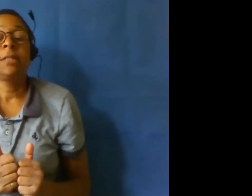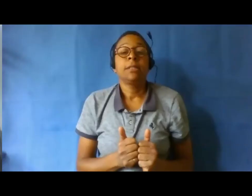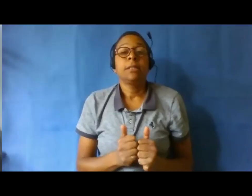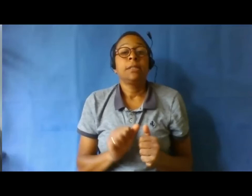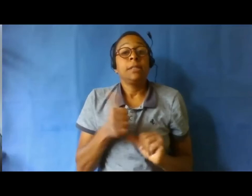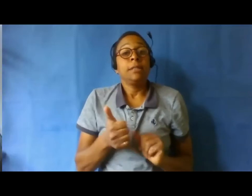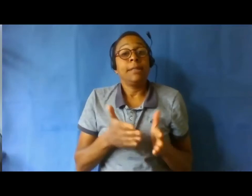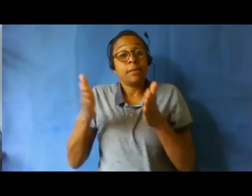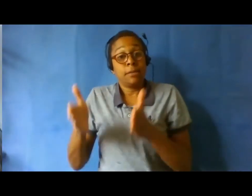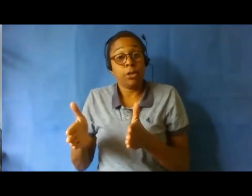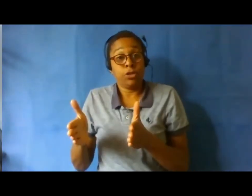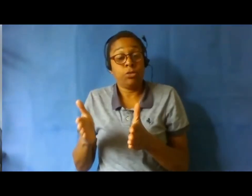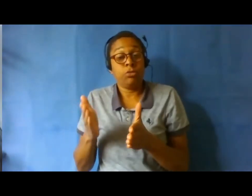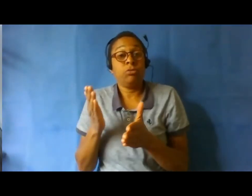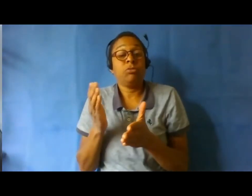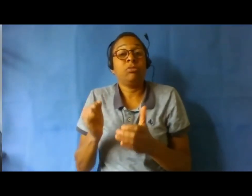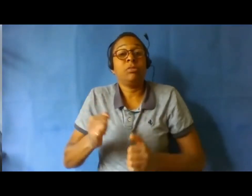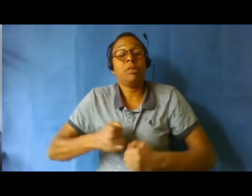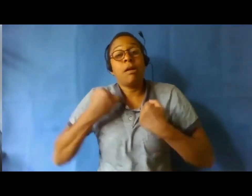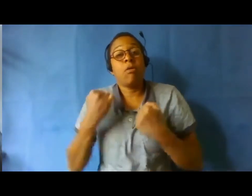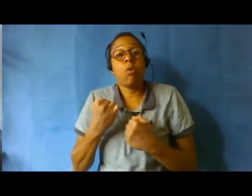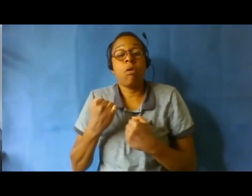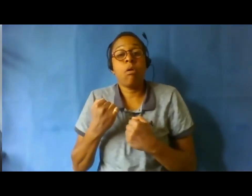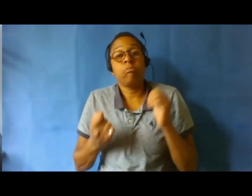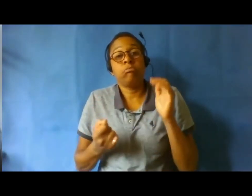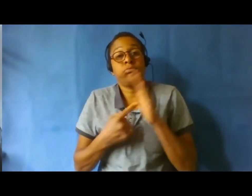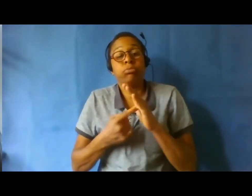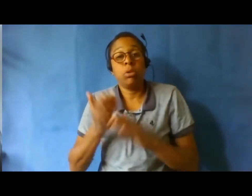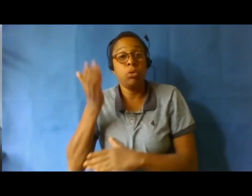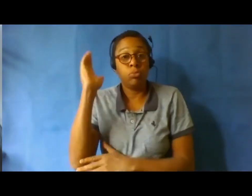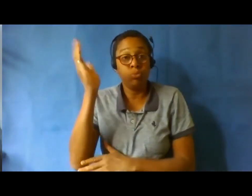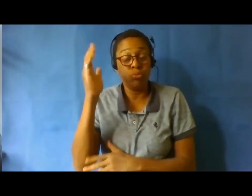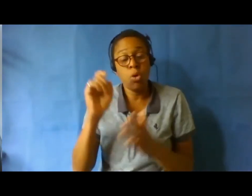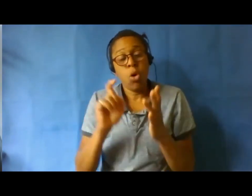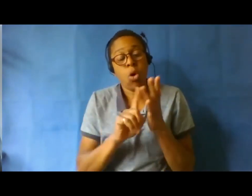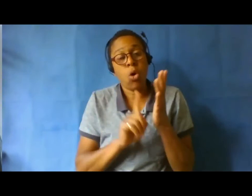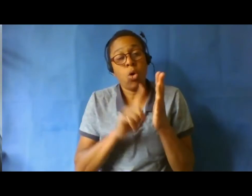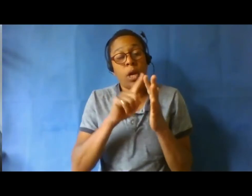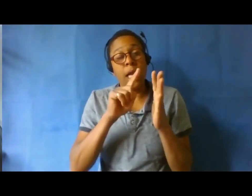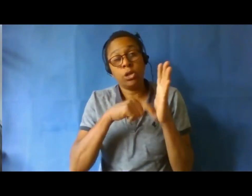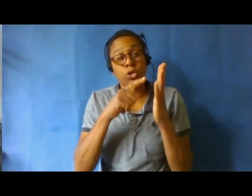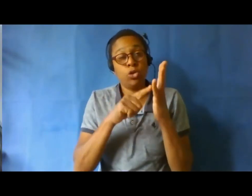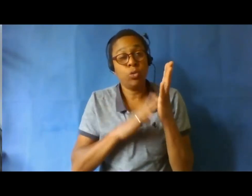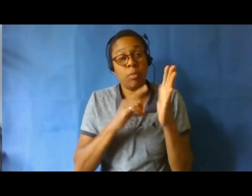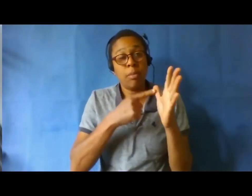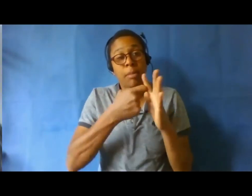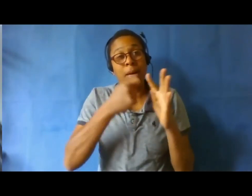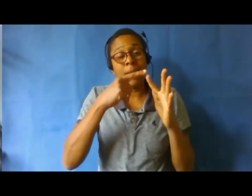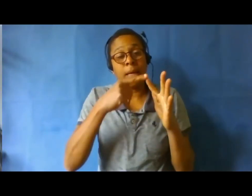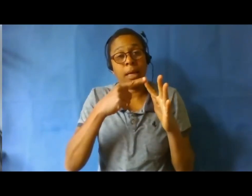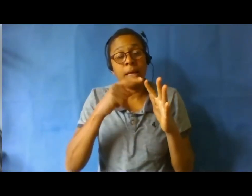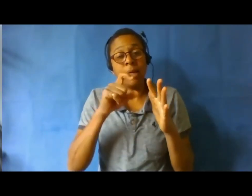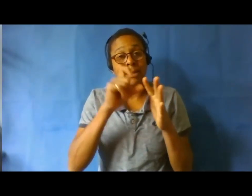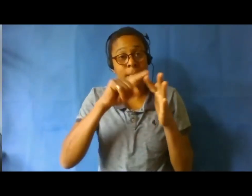speakers Jumoke 'Jay' Abdullahi and Kym Oliver from the Triple Cripples